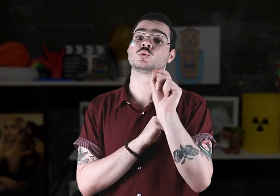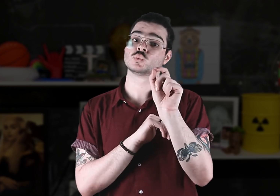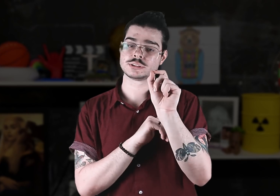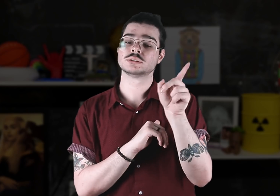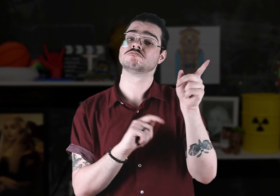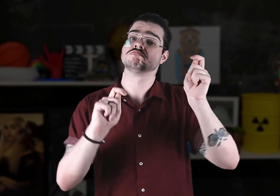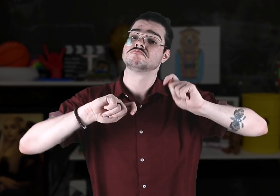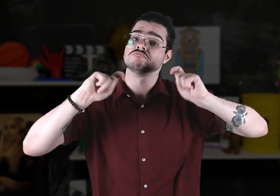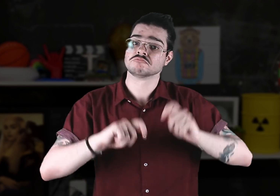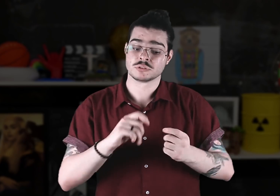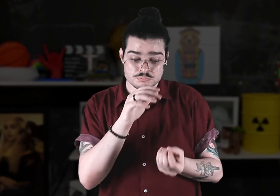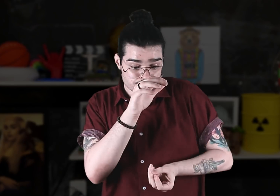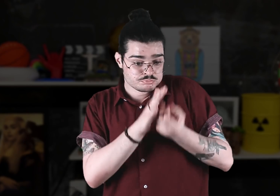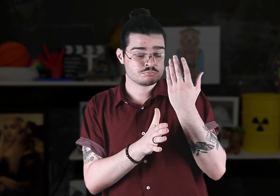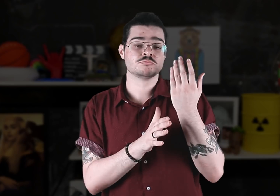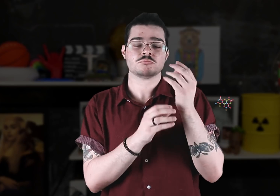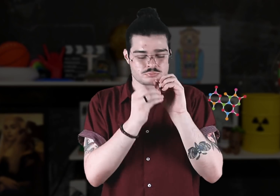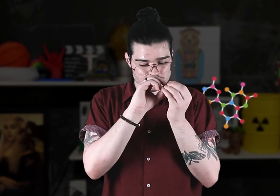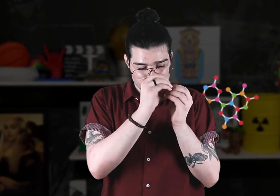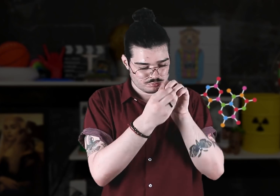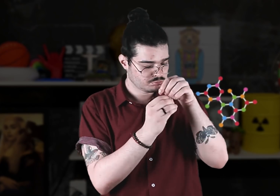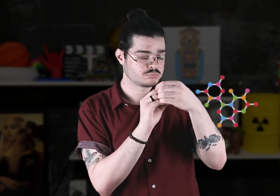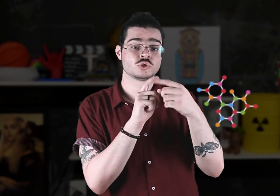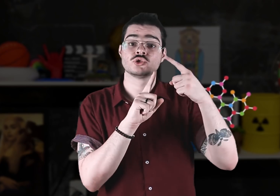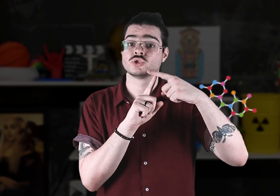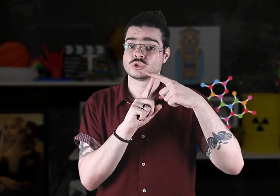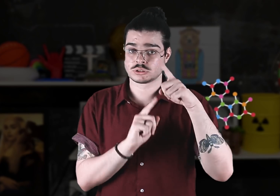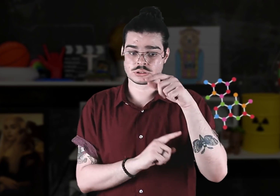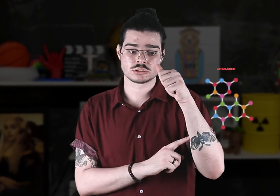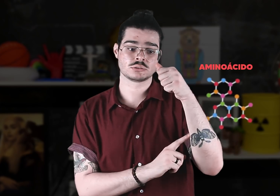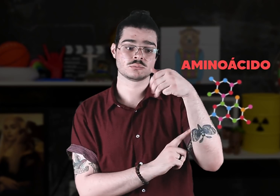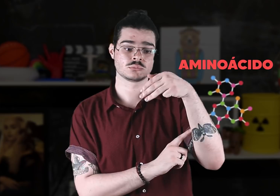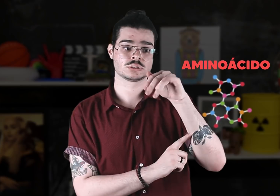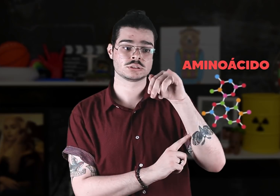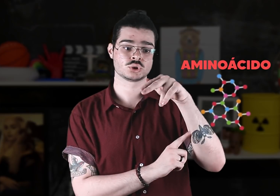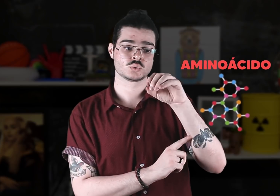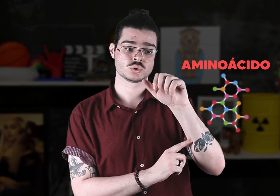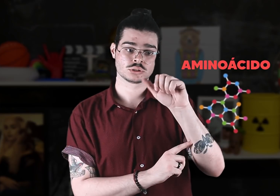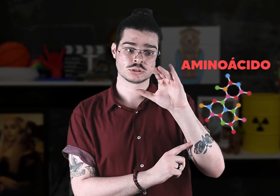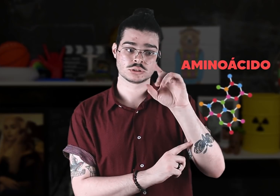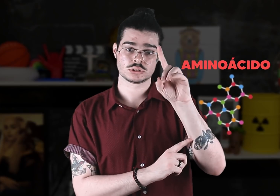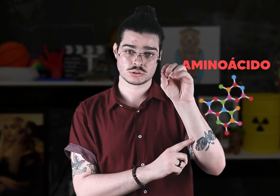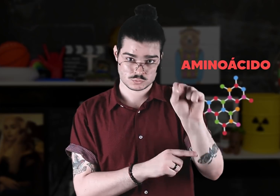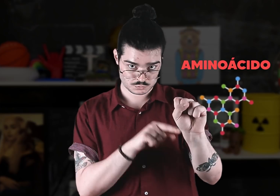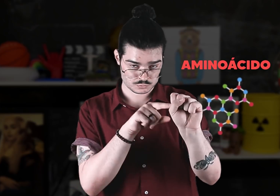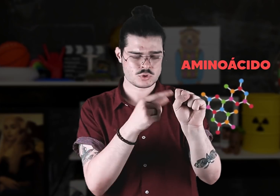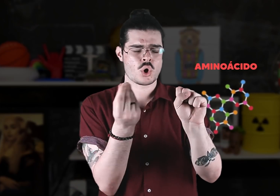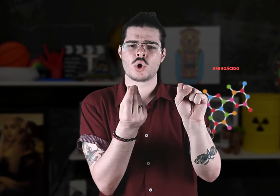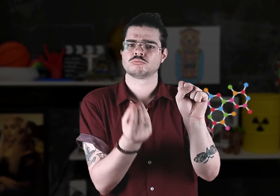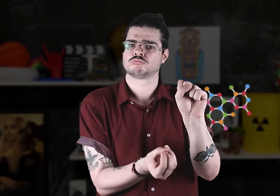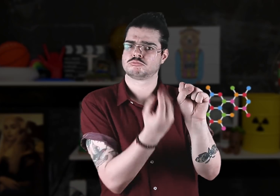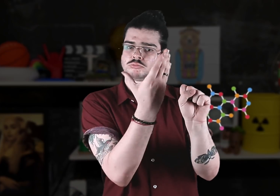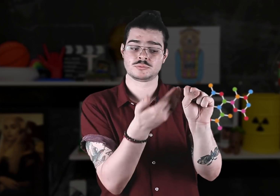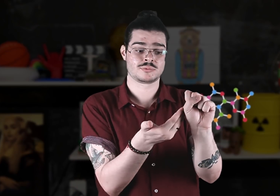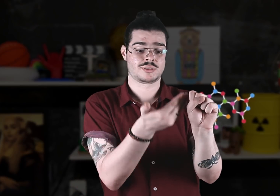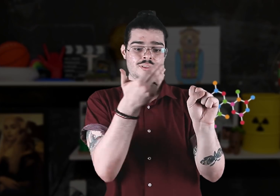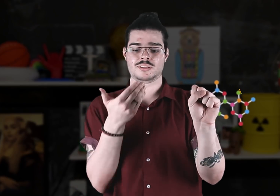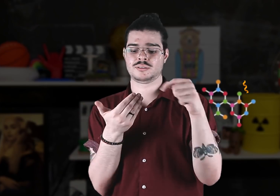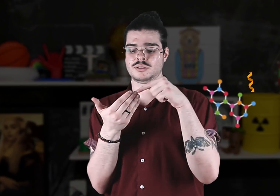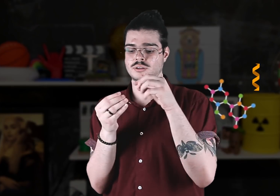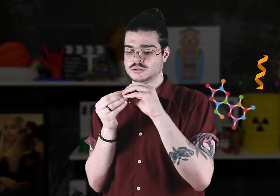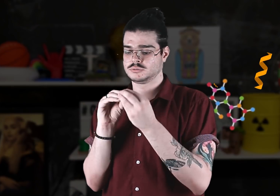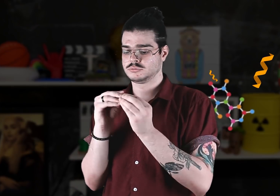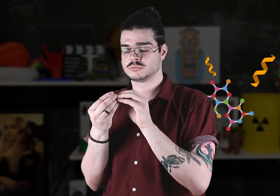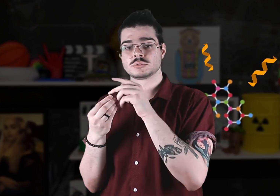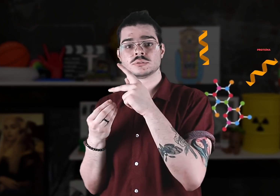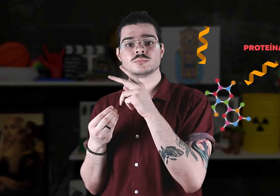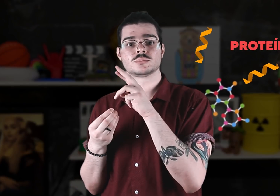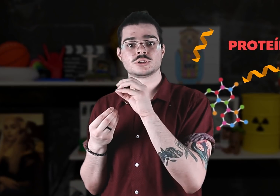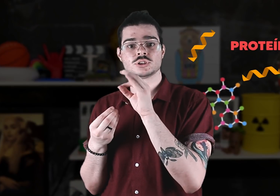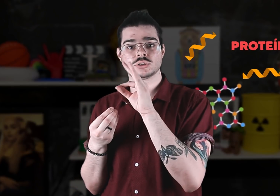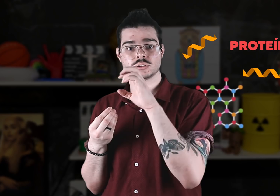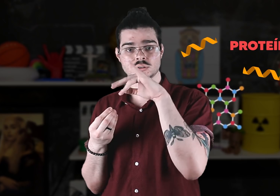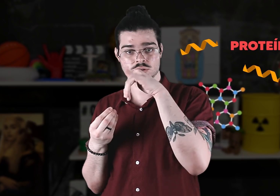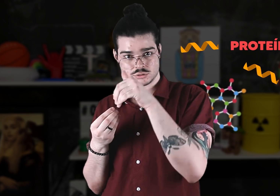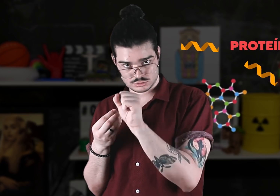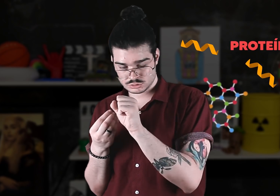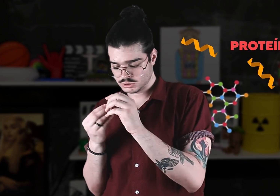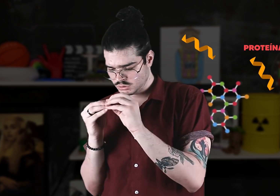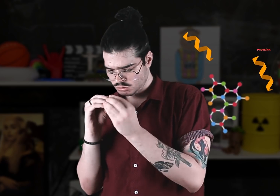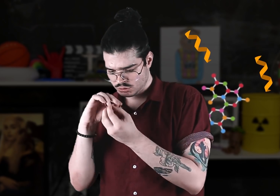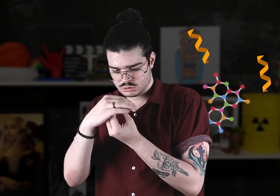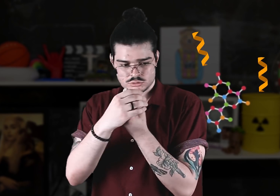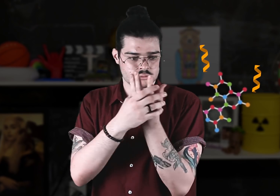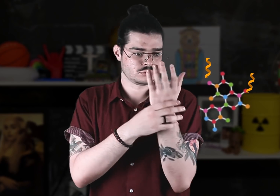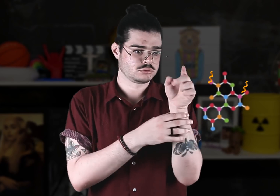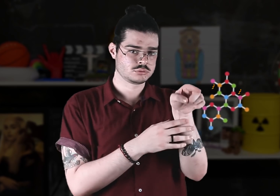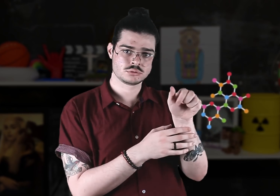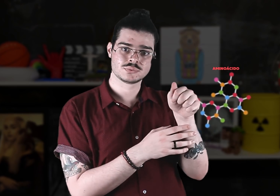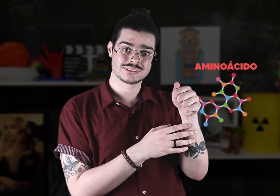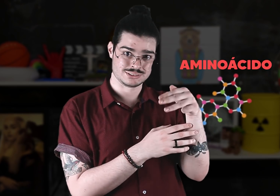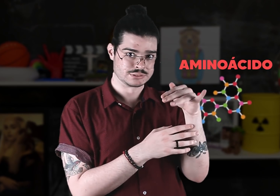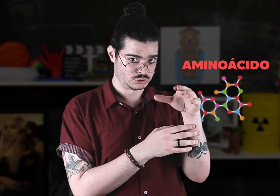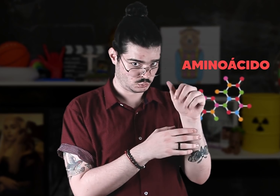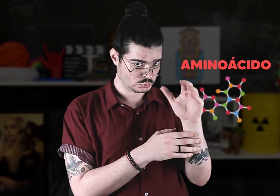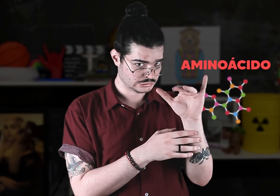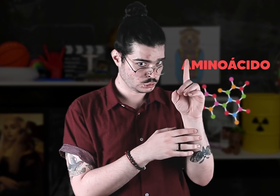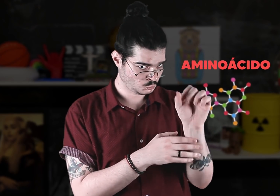Because he managed to produce amino acids, particles that form proteins.